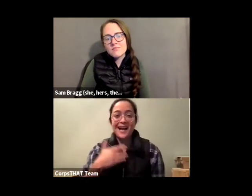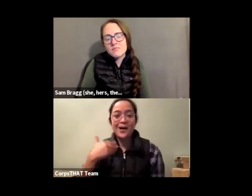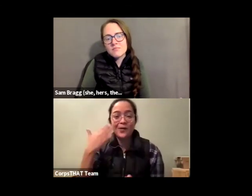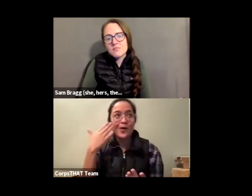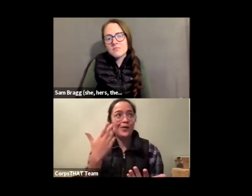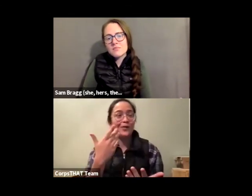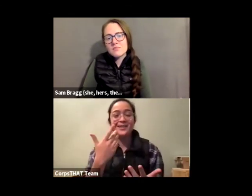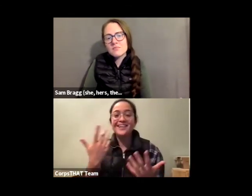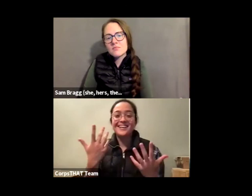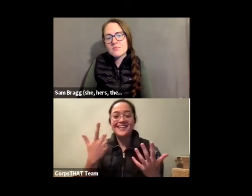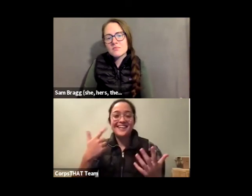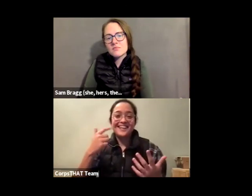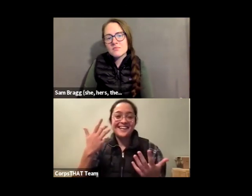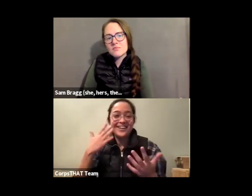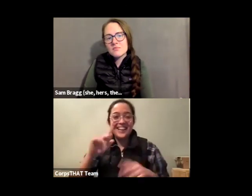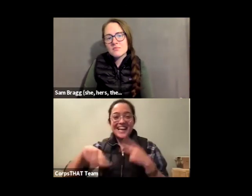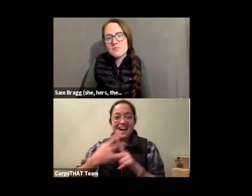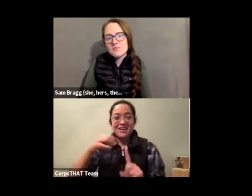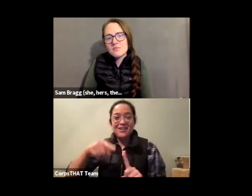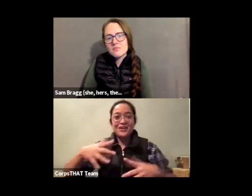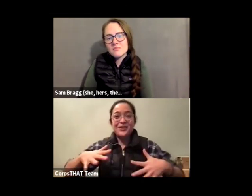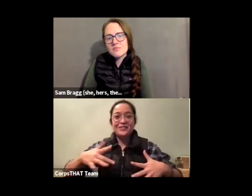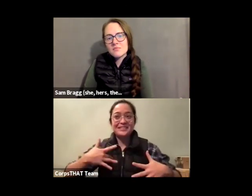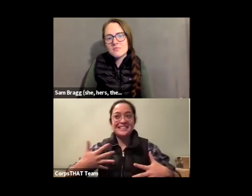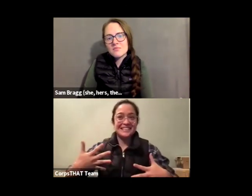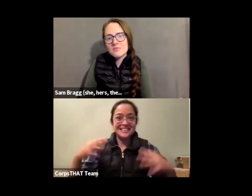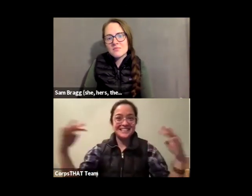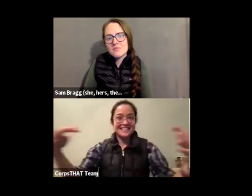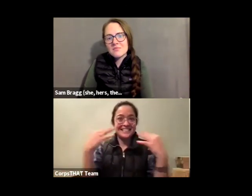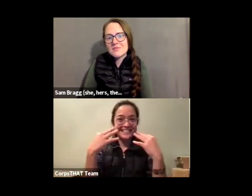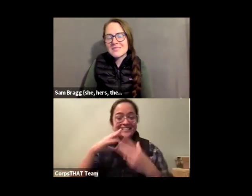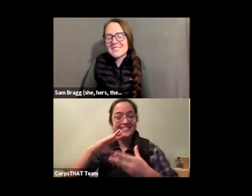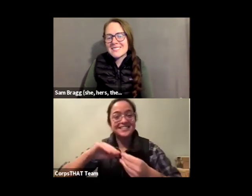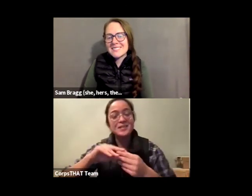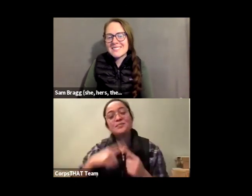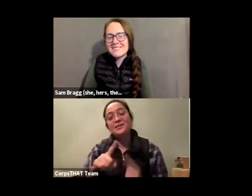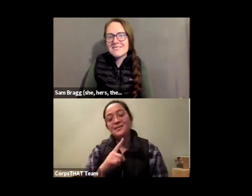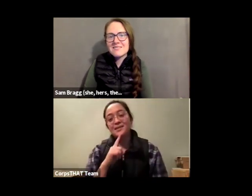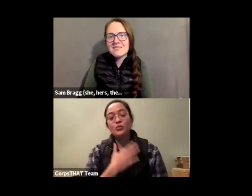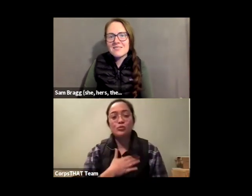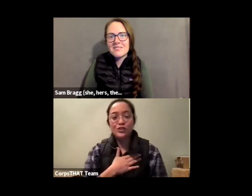enriching and we really appreciate you having this presentation this webinar i know it can be quite